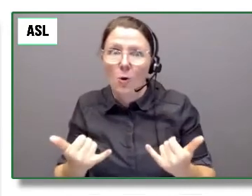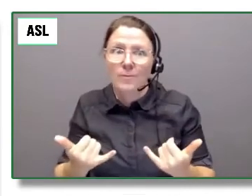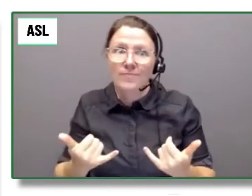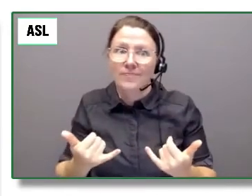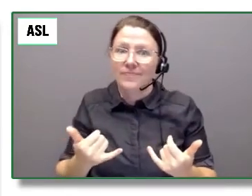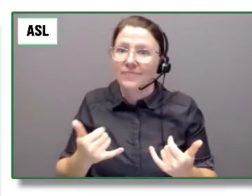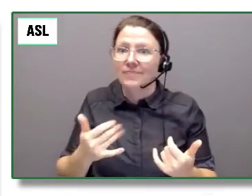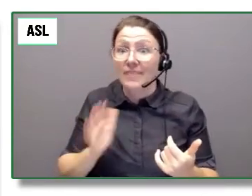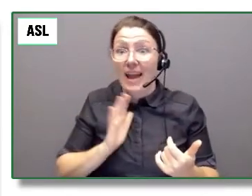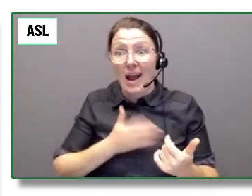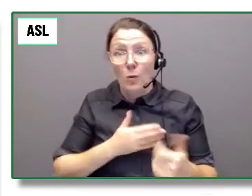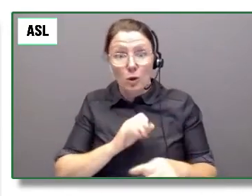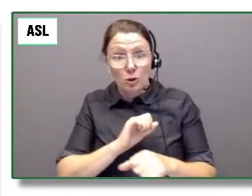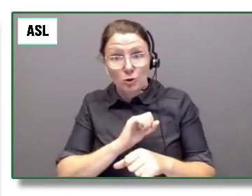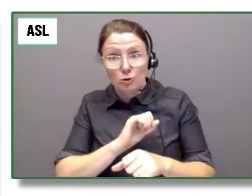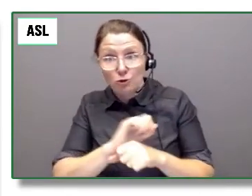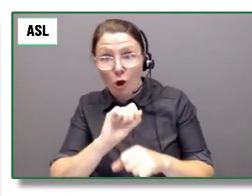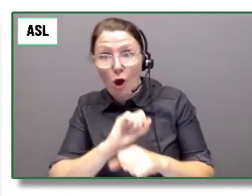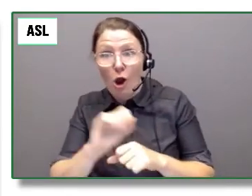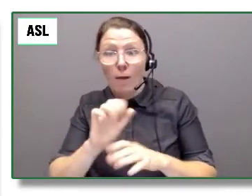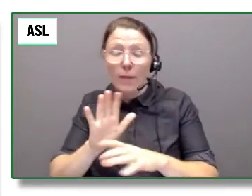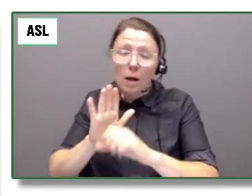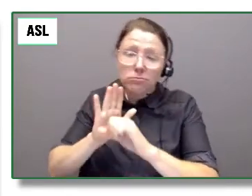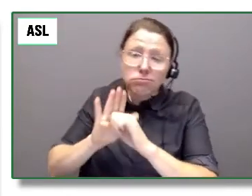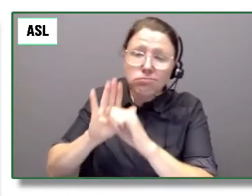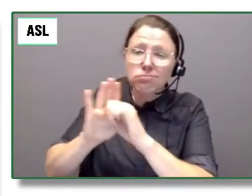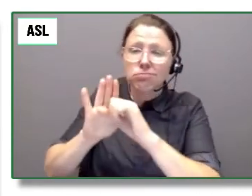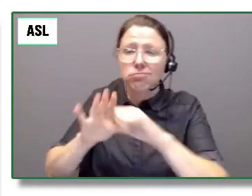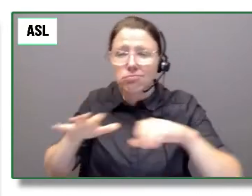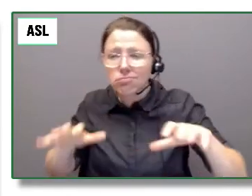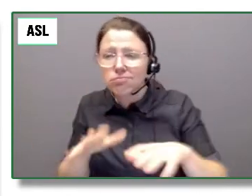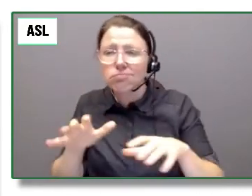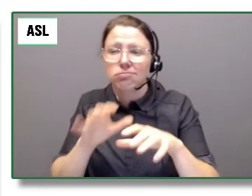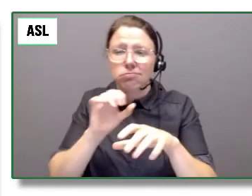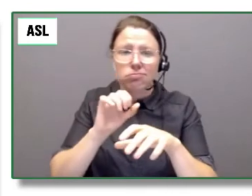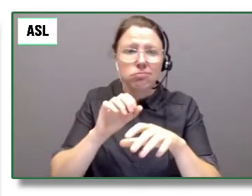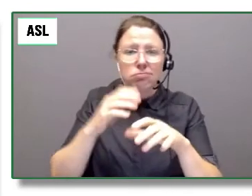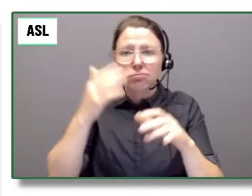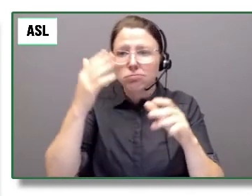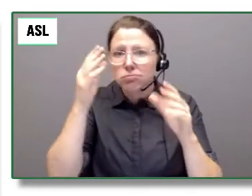people working within the accessibility space, to raise awareness about some of